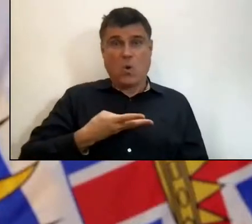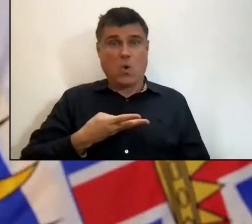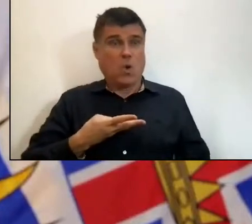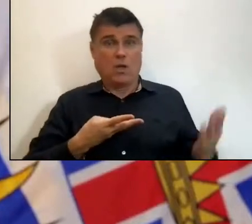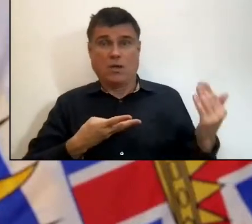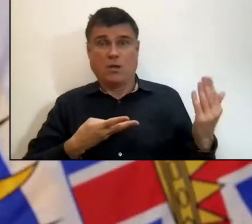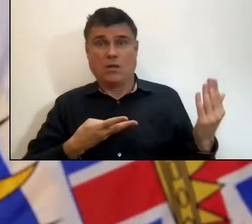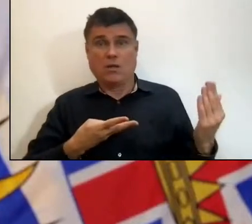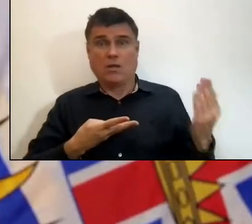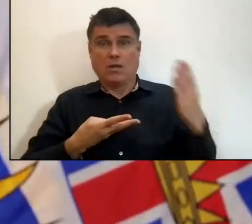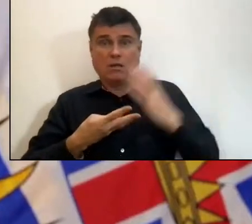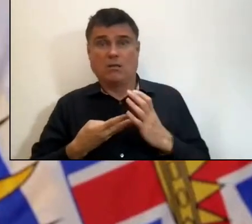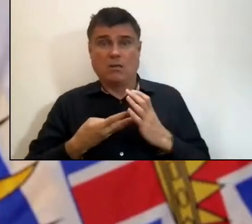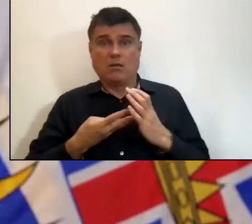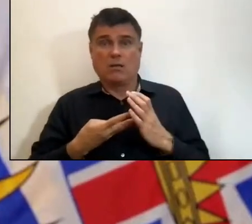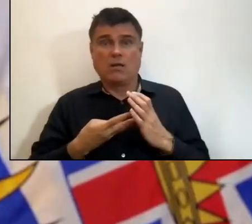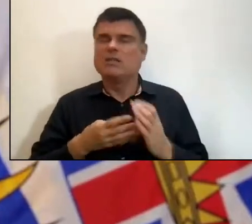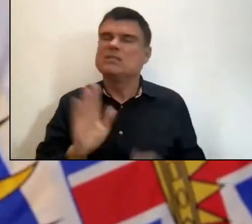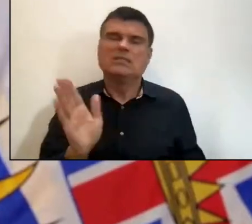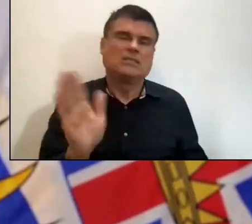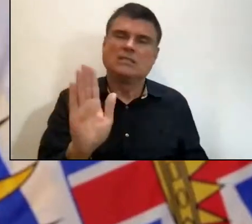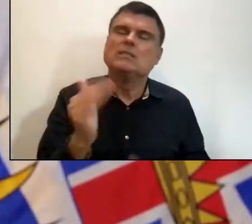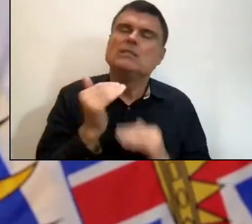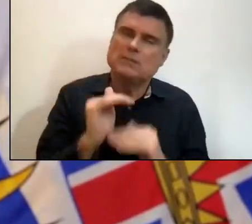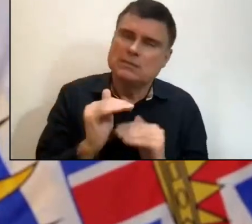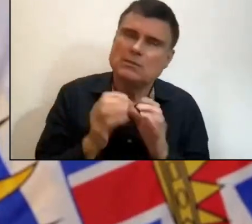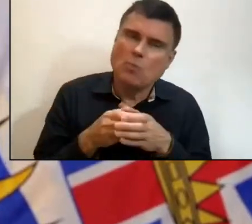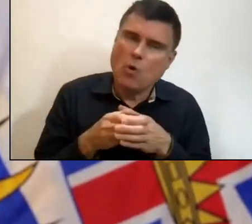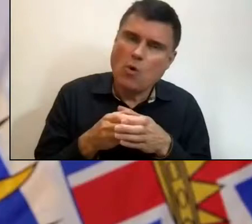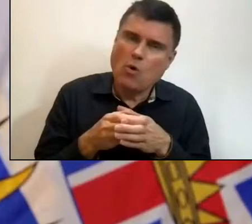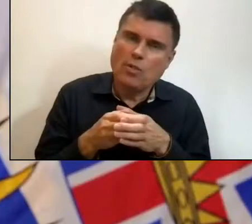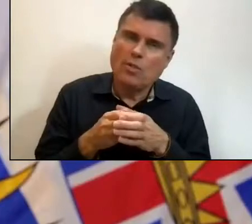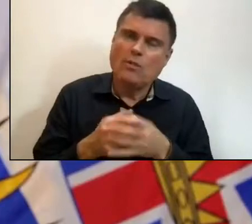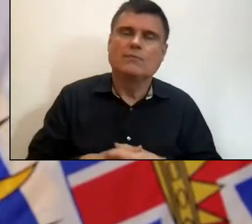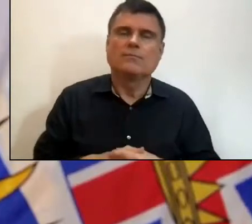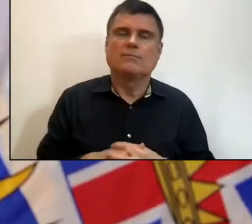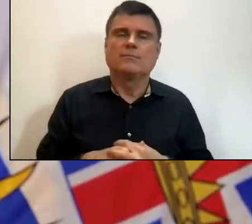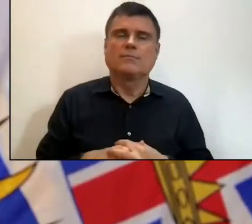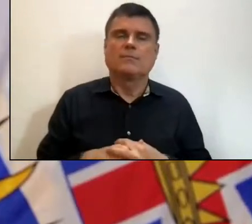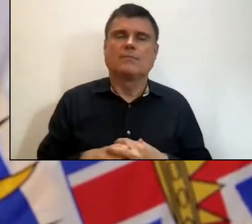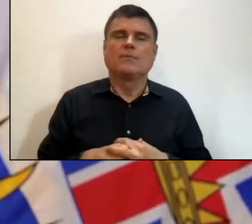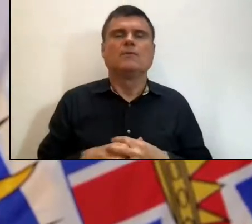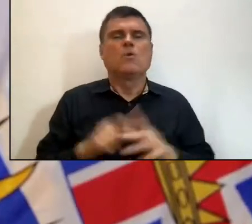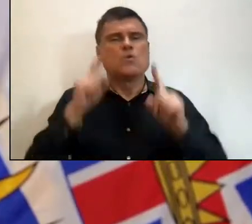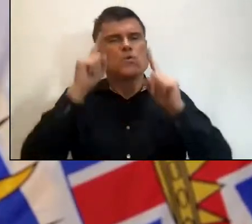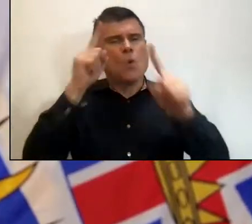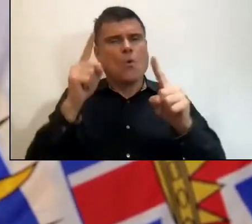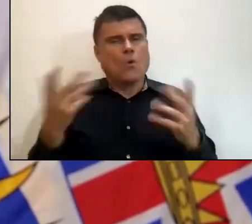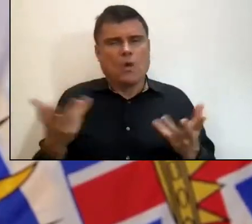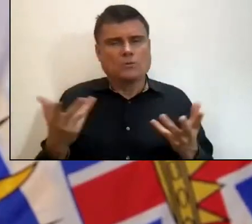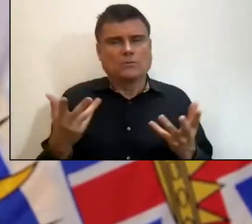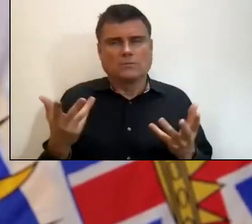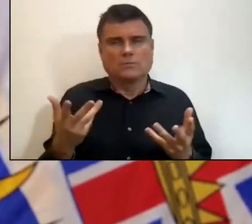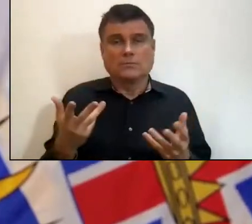group as possible that you need to have together. Make sure that you have space for people.